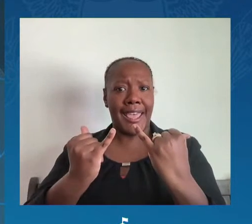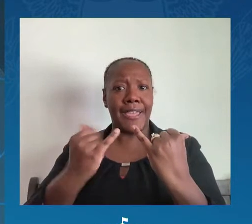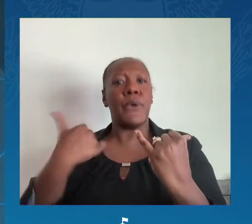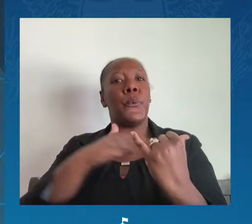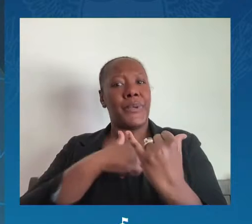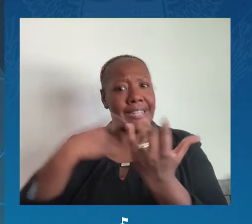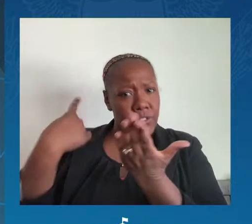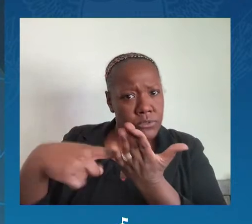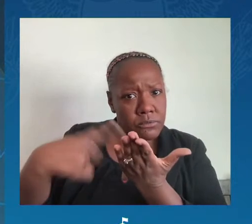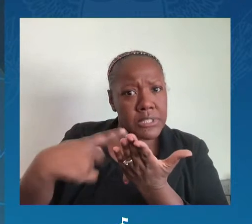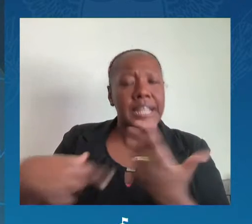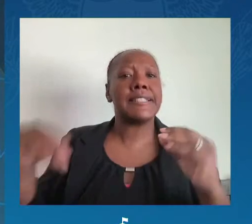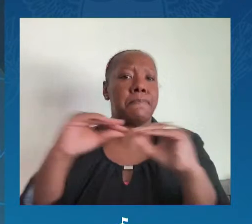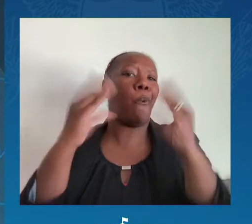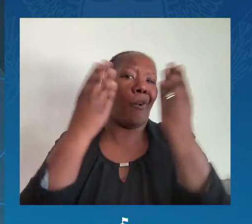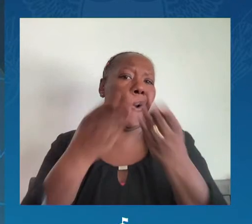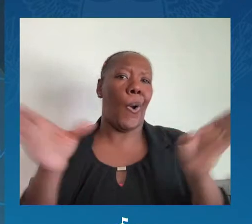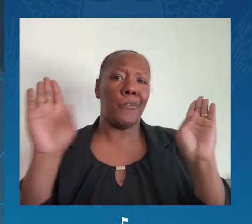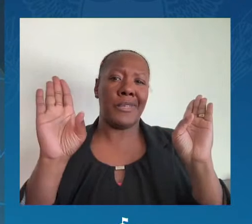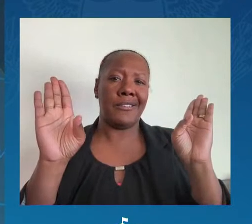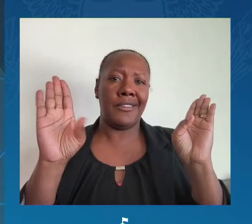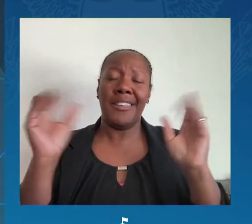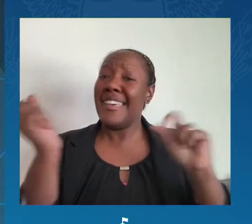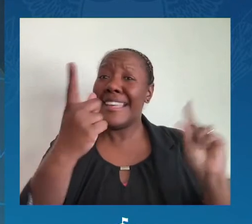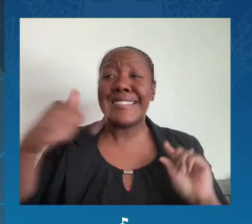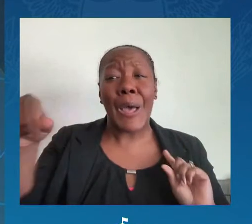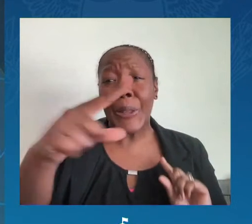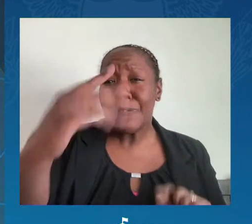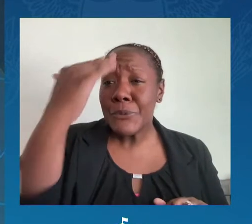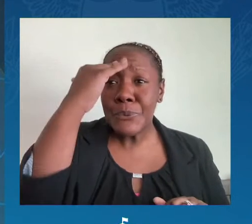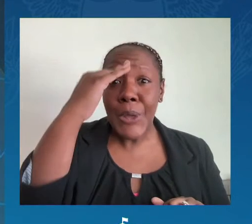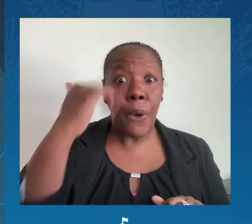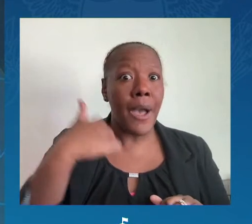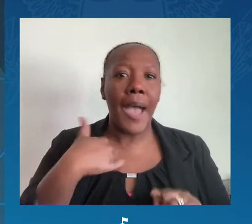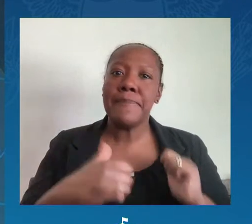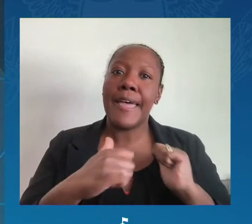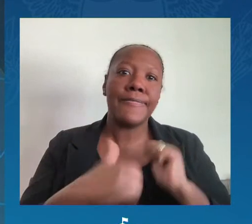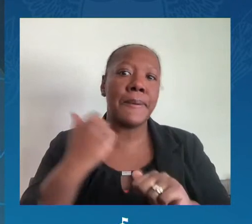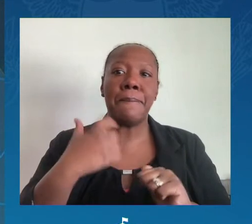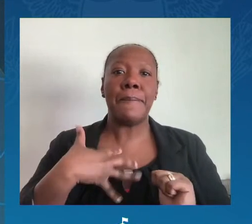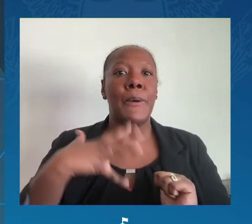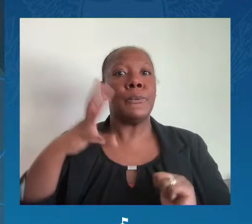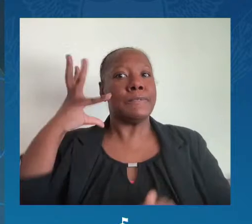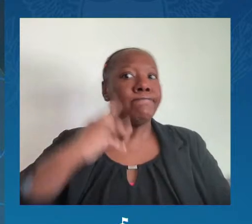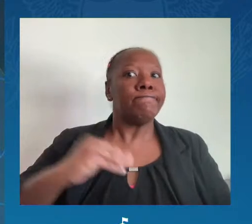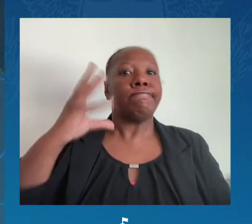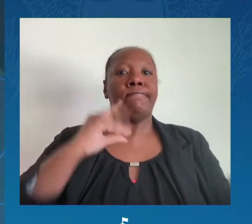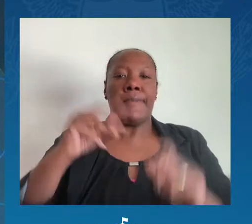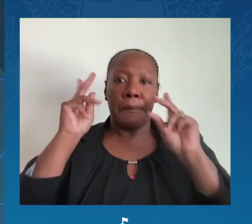As many as all of you know, I am not the most senior person to serve in the U.S. government from the African diaspora.